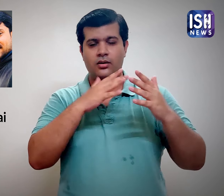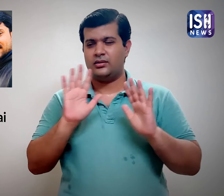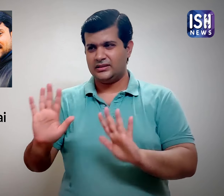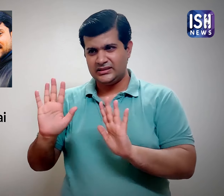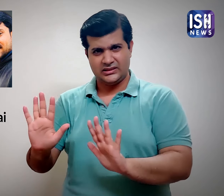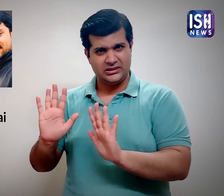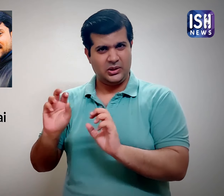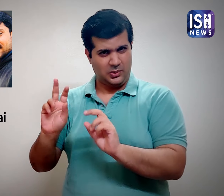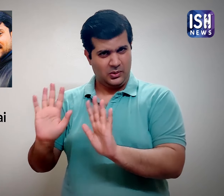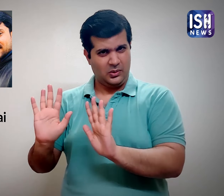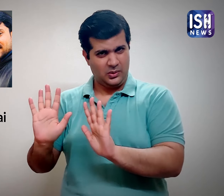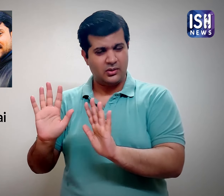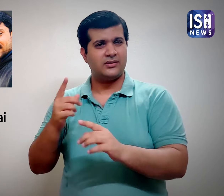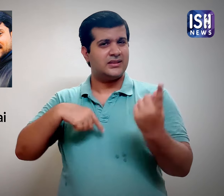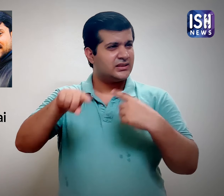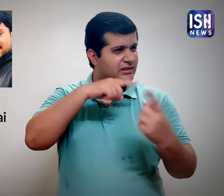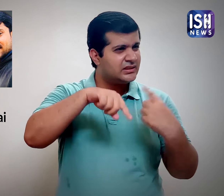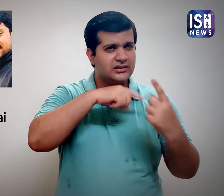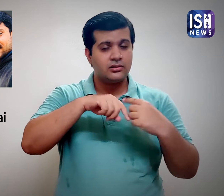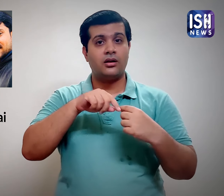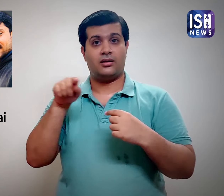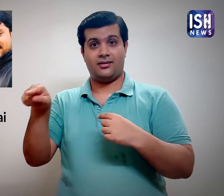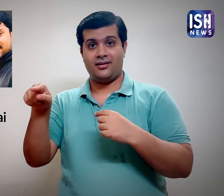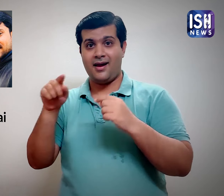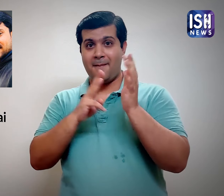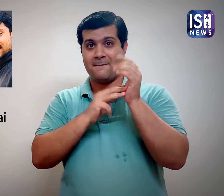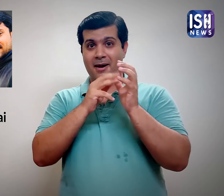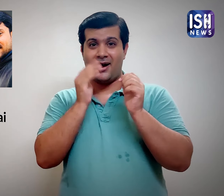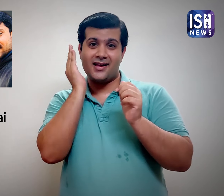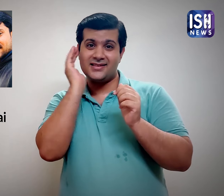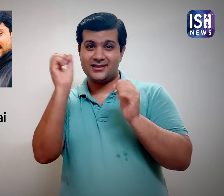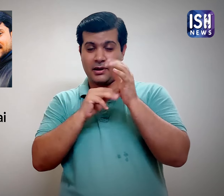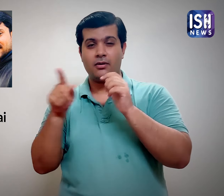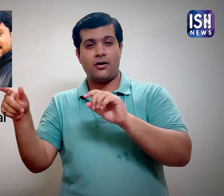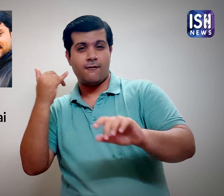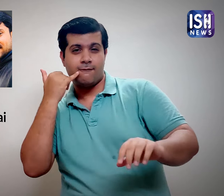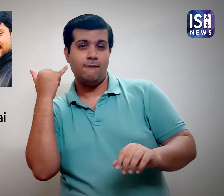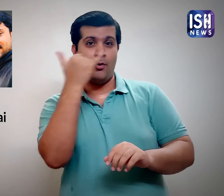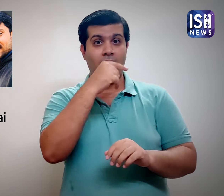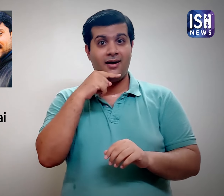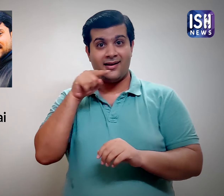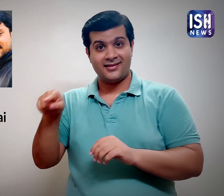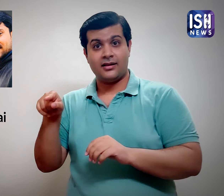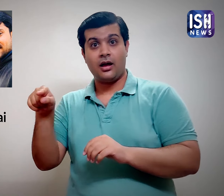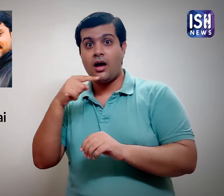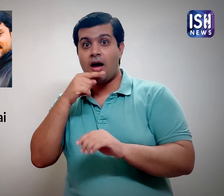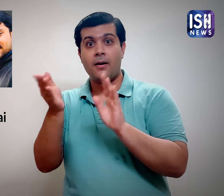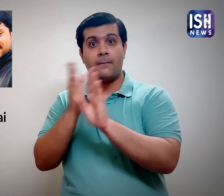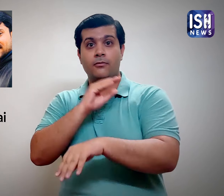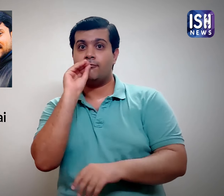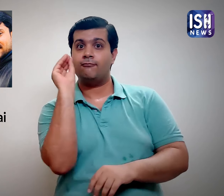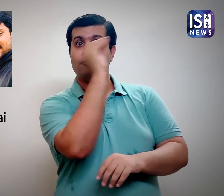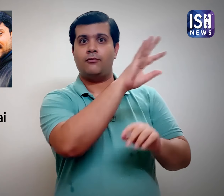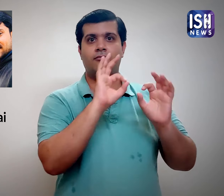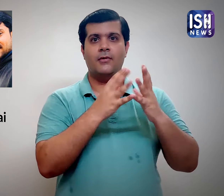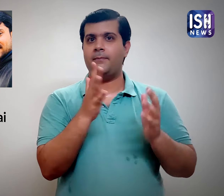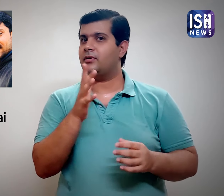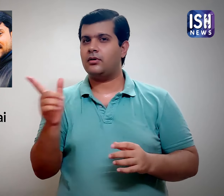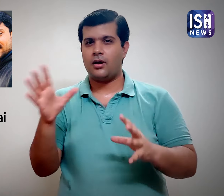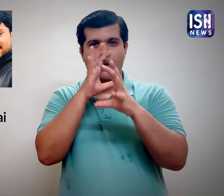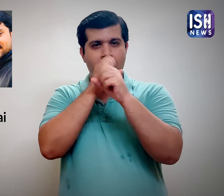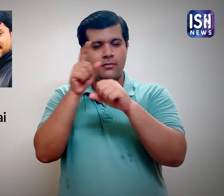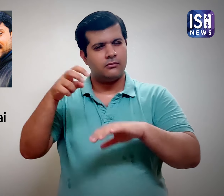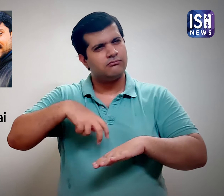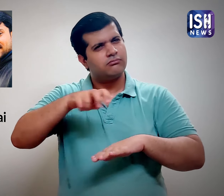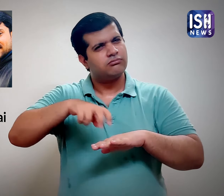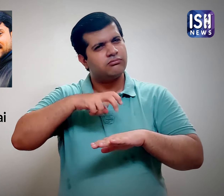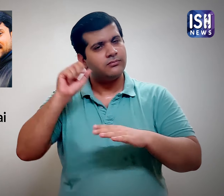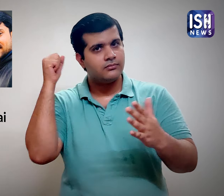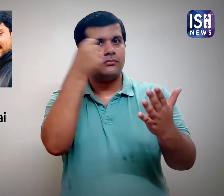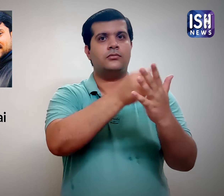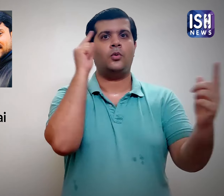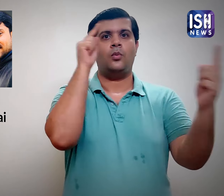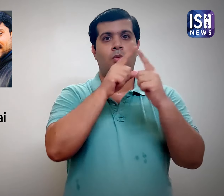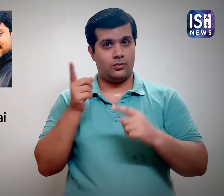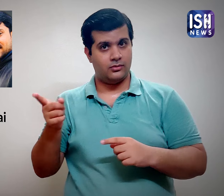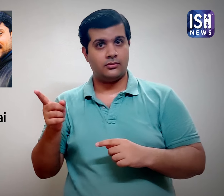Taslim's maternal uncle then contacted Sachin's family. As Sachin had not informed them his plan to walk from Mumbai.